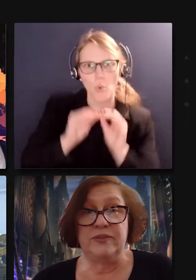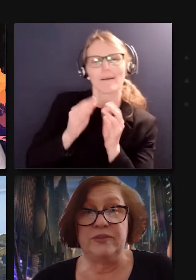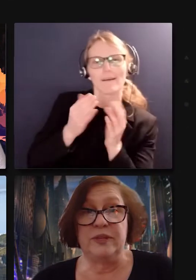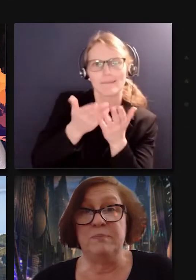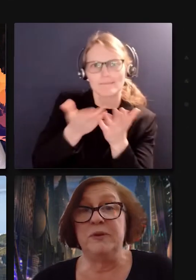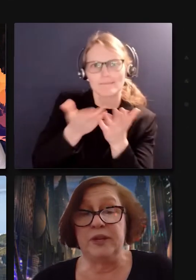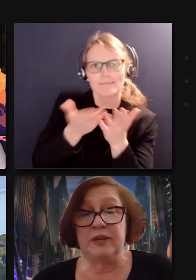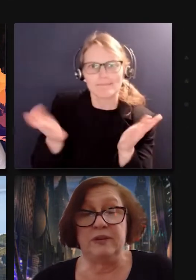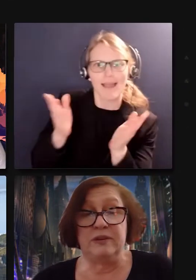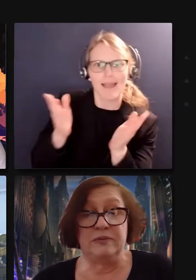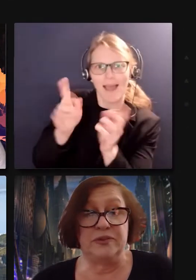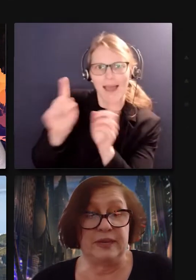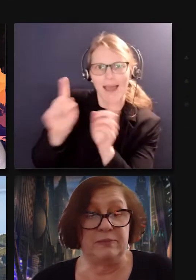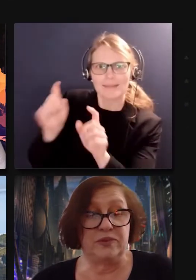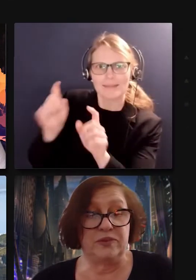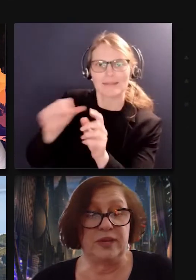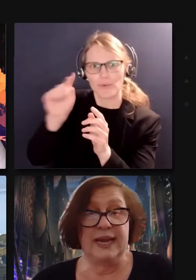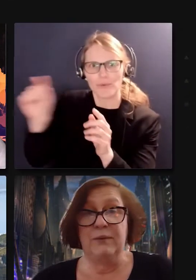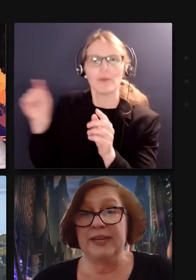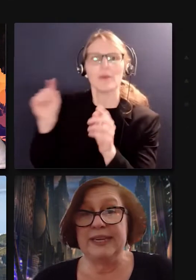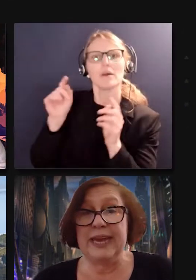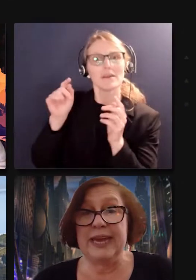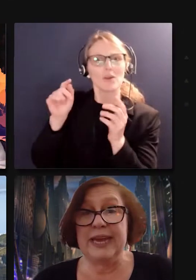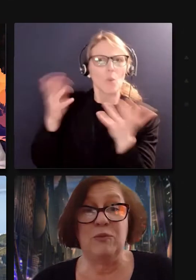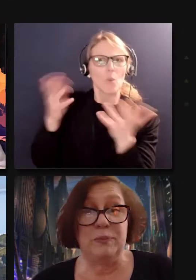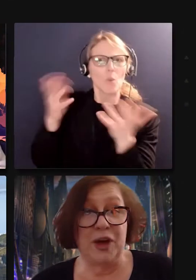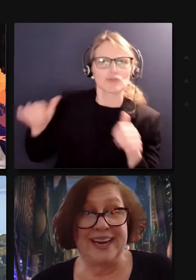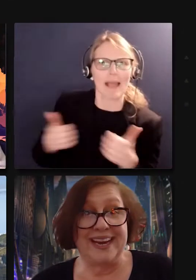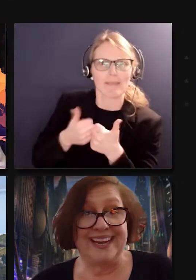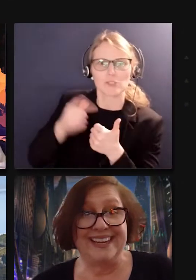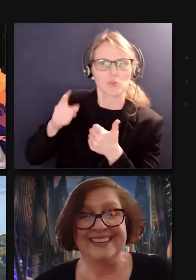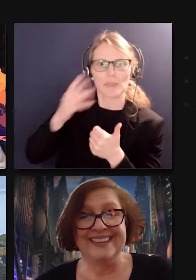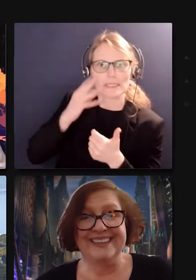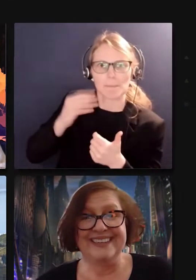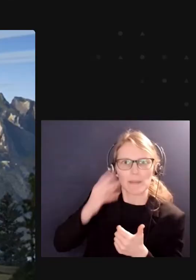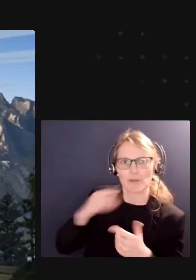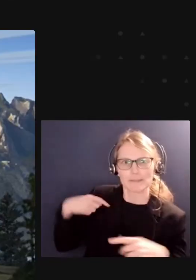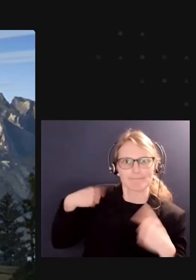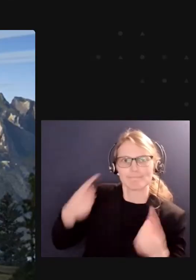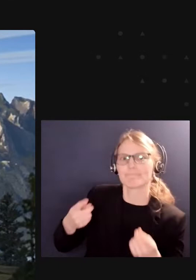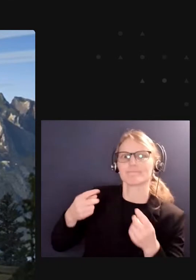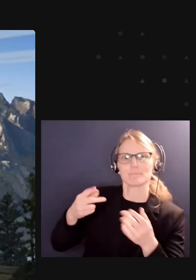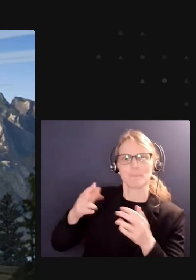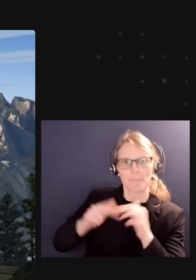in building diverse teams. Would like to kick off with Bonnie. Thanks Fiona.